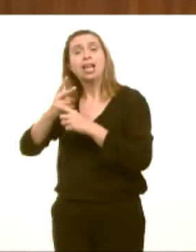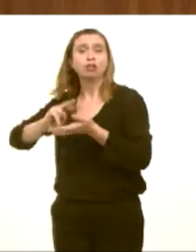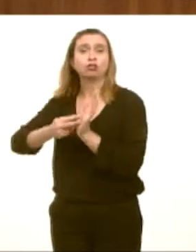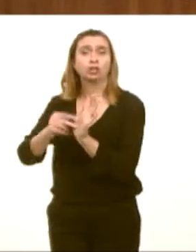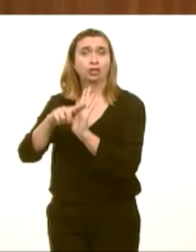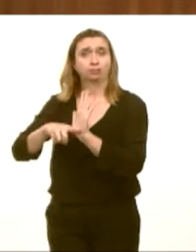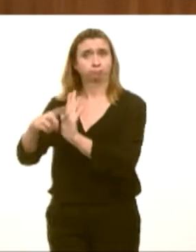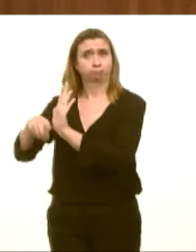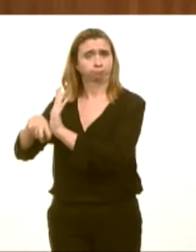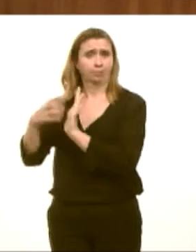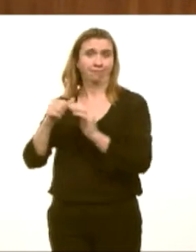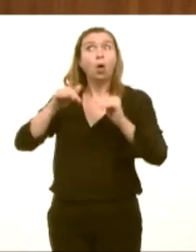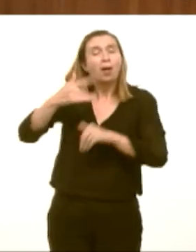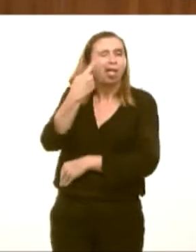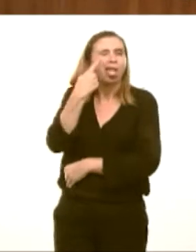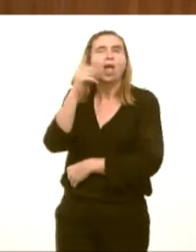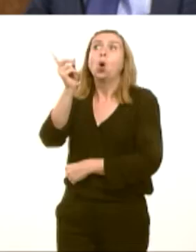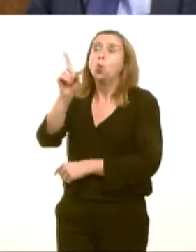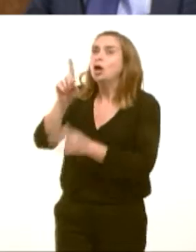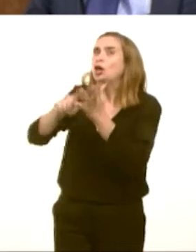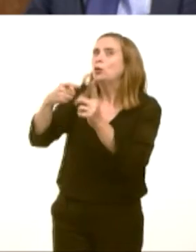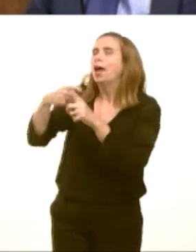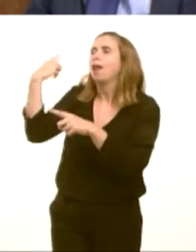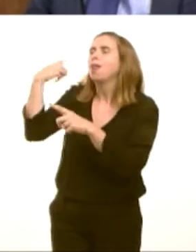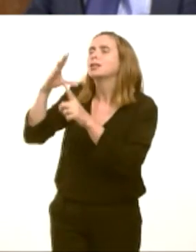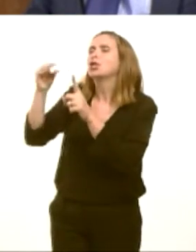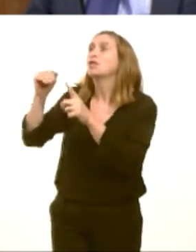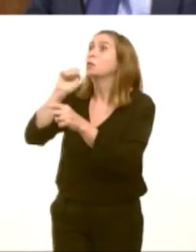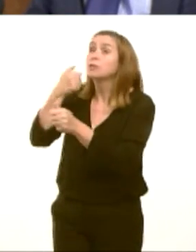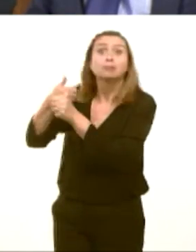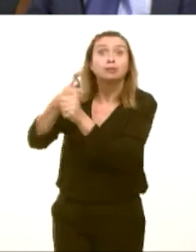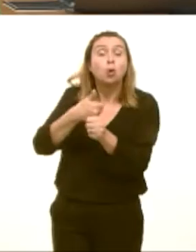But letís wait and see what kind of support the UK Government is willing to give to Welsh older people.